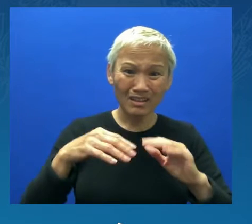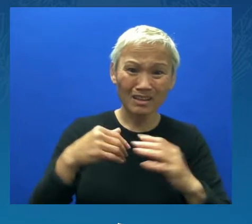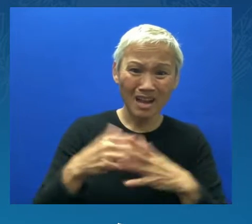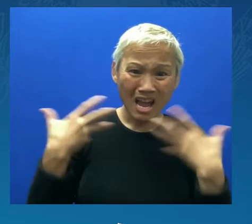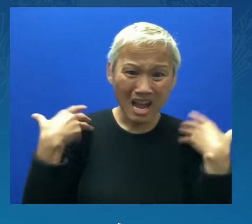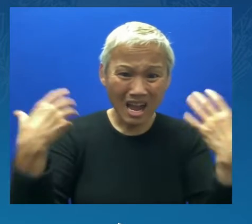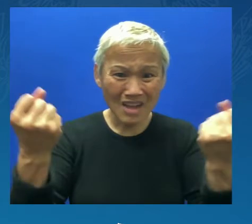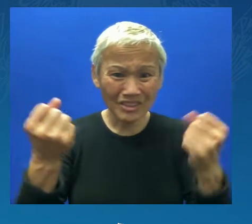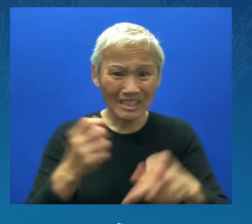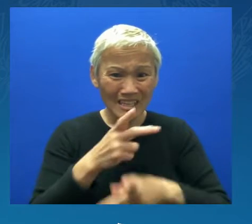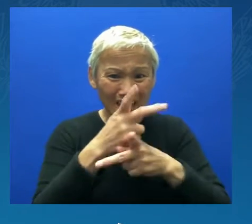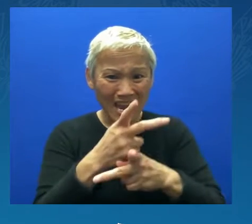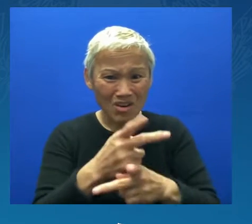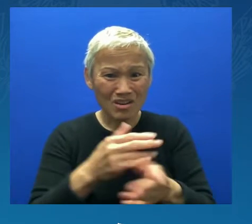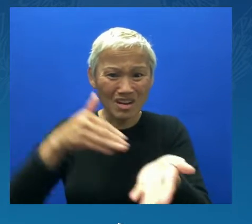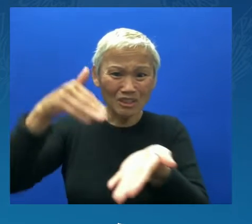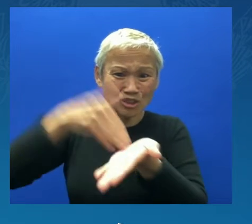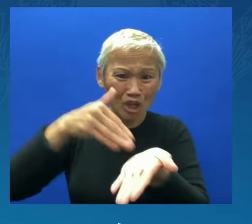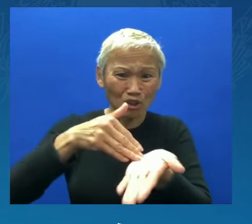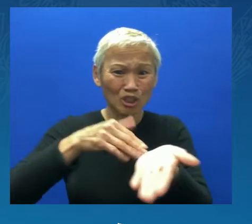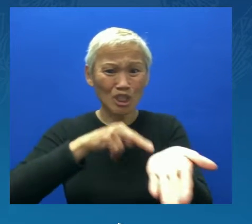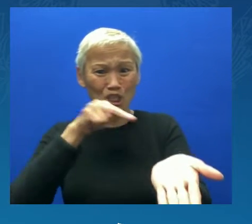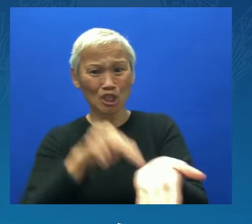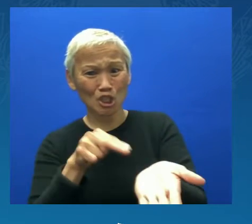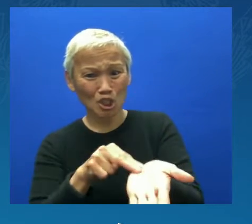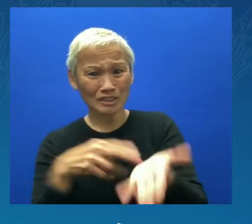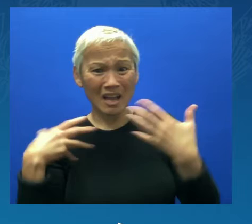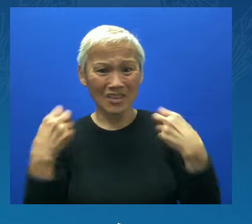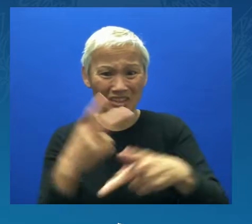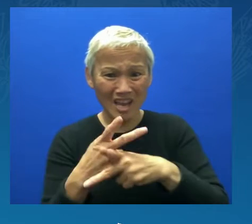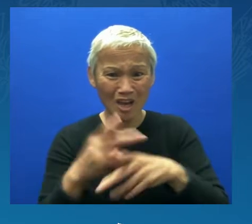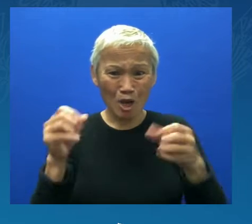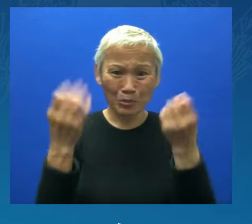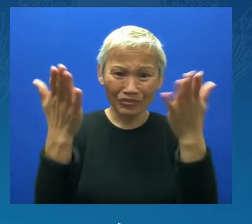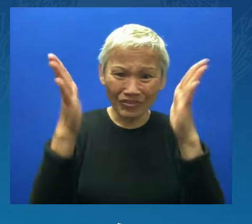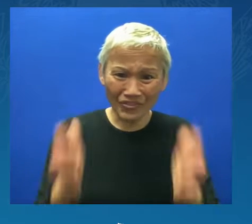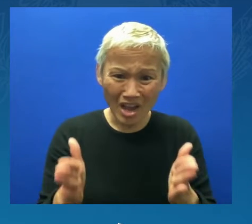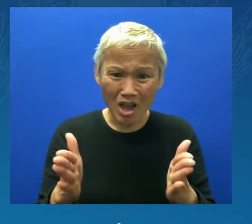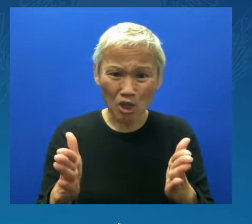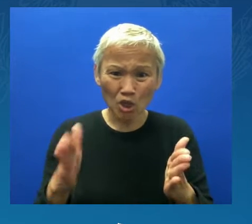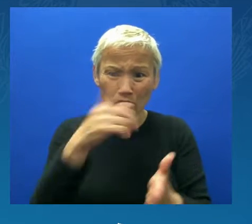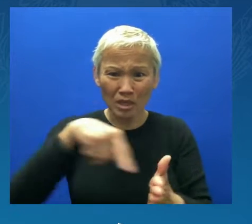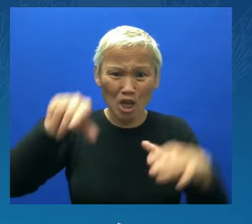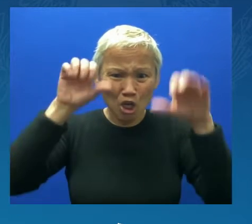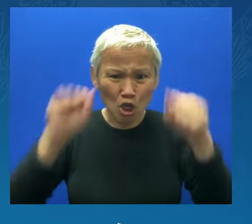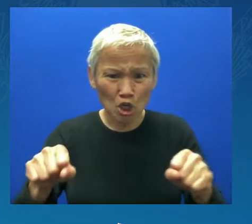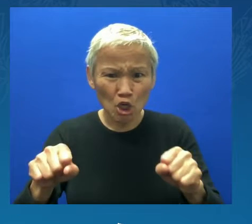providers literally with provisions for jail sentences. Think about that.